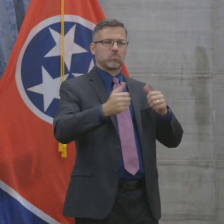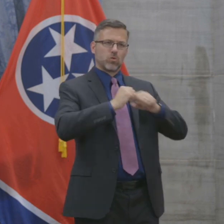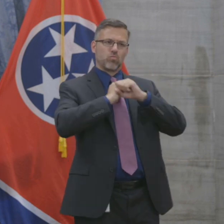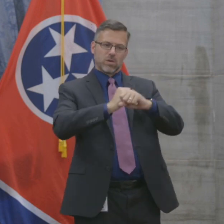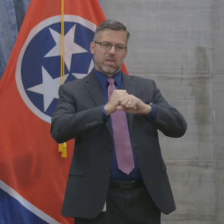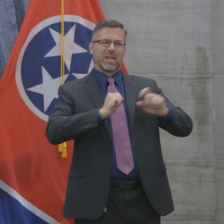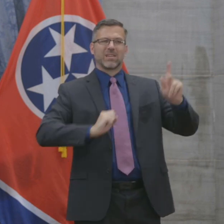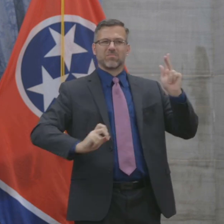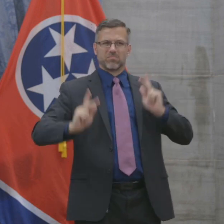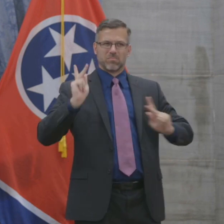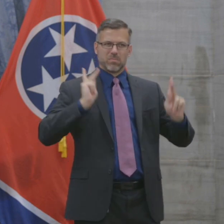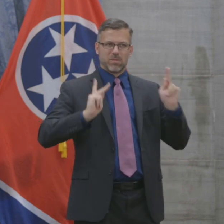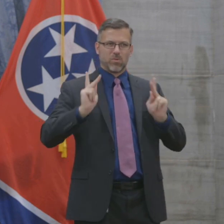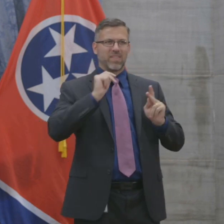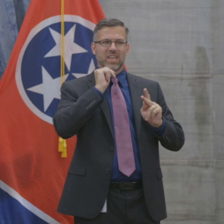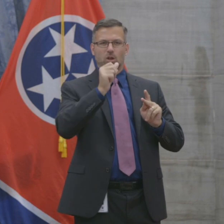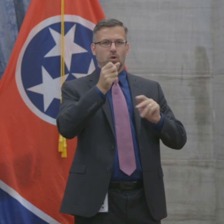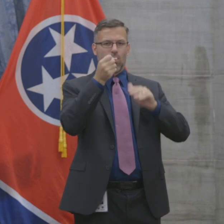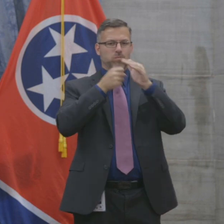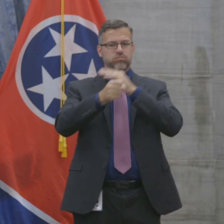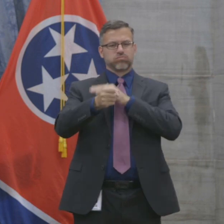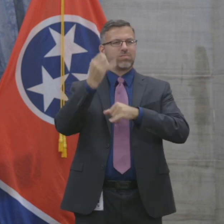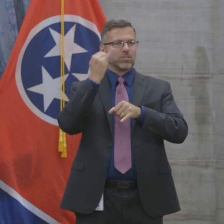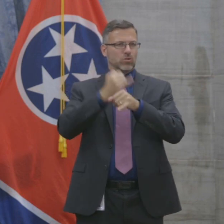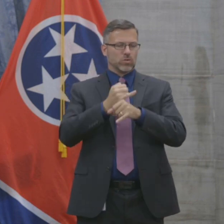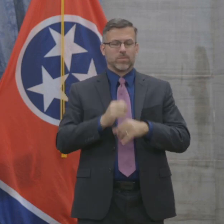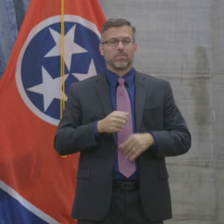in previous conversations. That Tennessee is a state that does